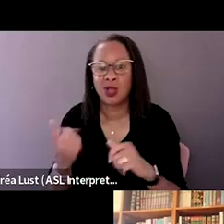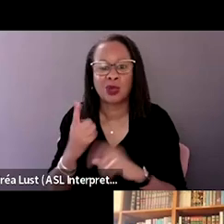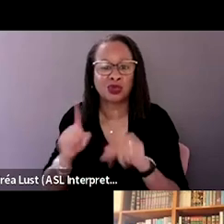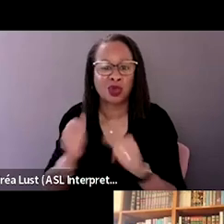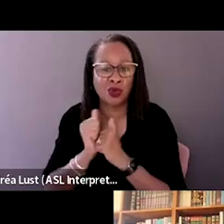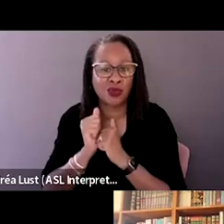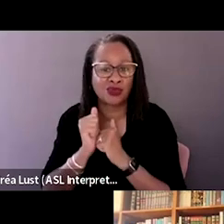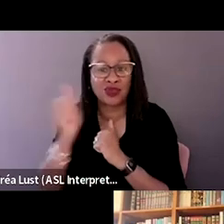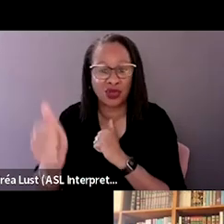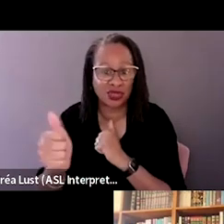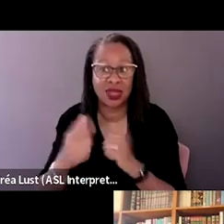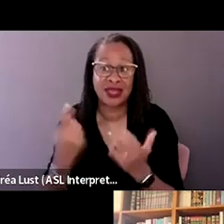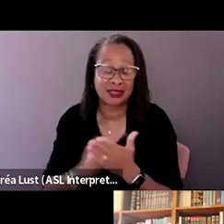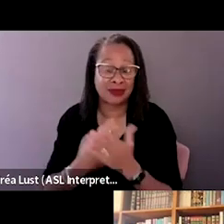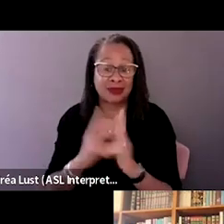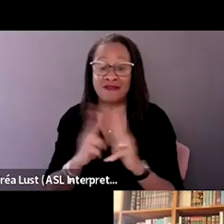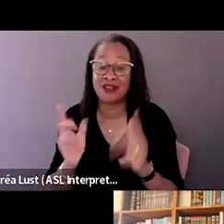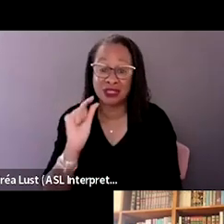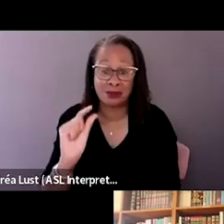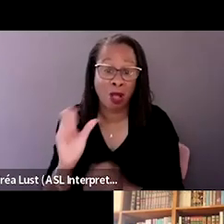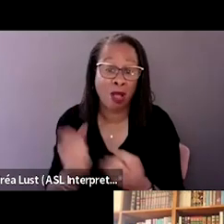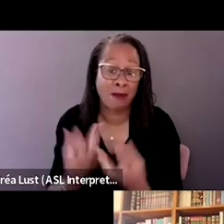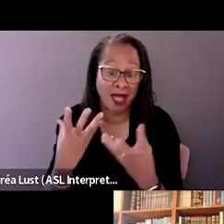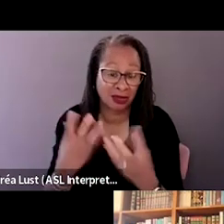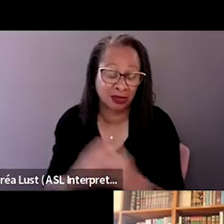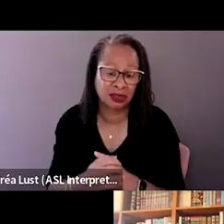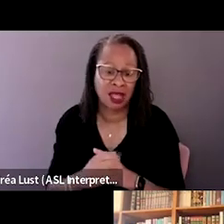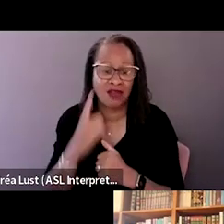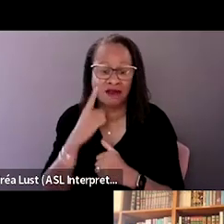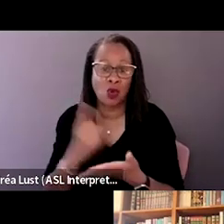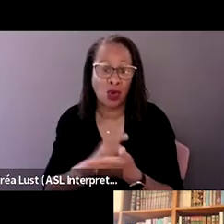Sometimes it's a very small amount. It just for one week shooting.